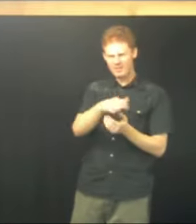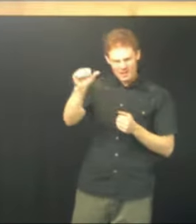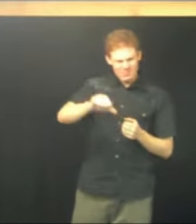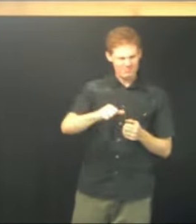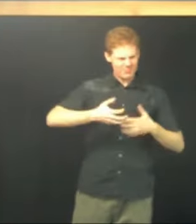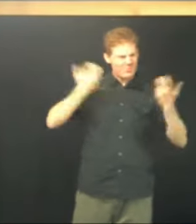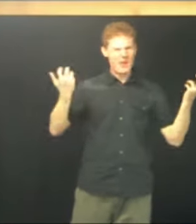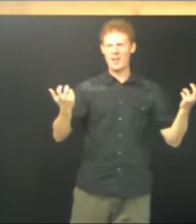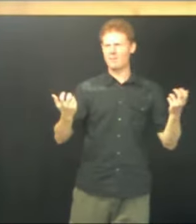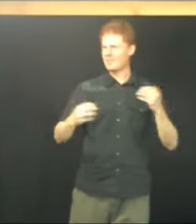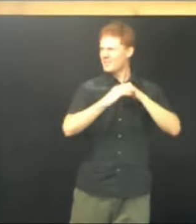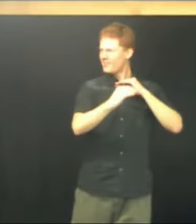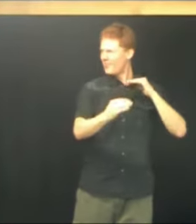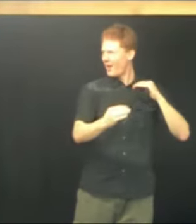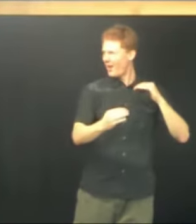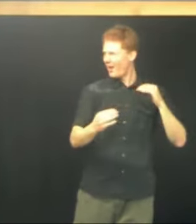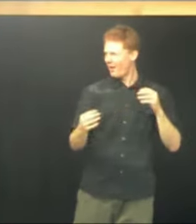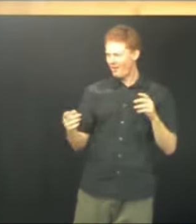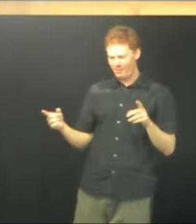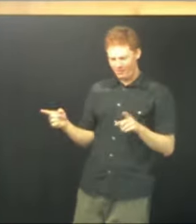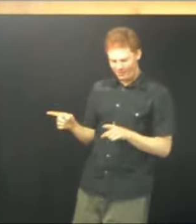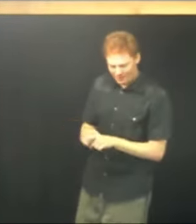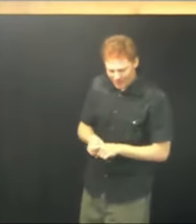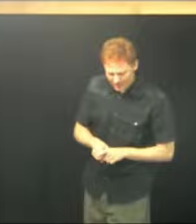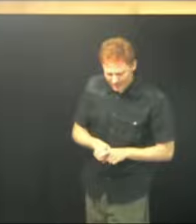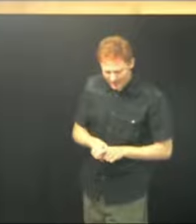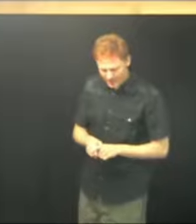hence you are angry! that is ok right? you have a right to be angry, that is fair.